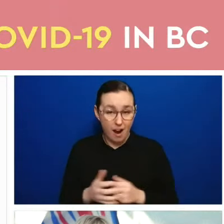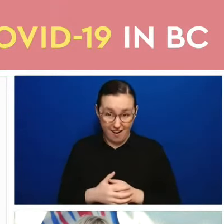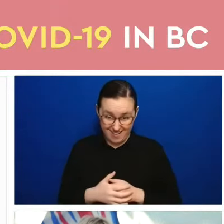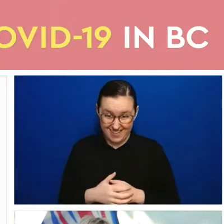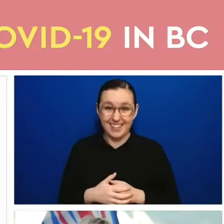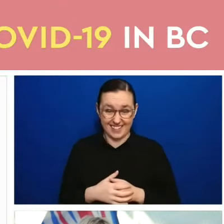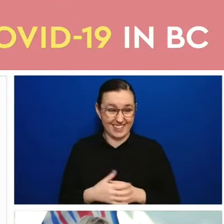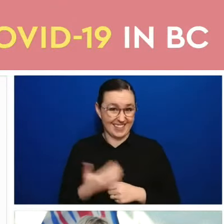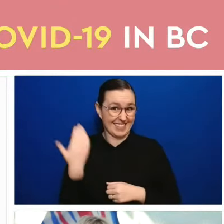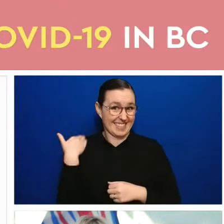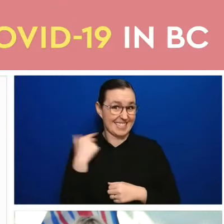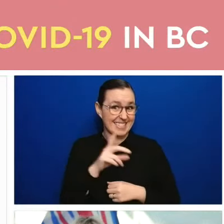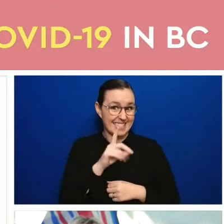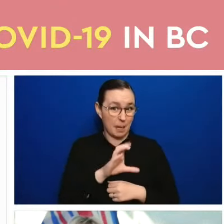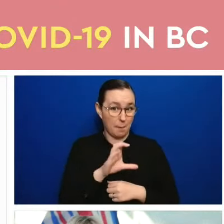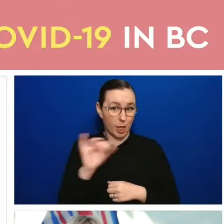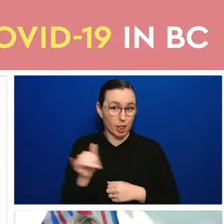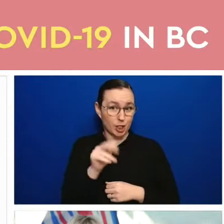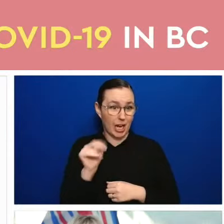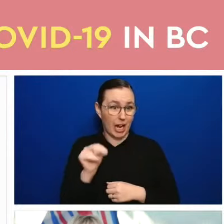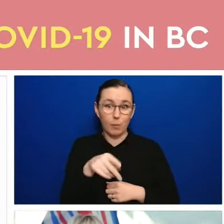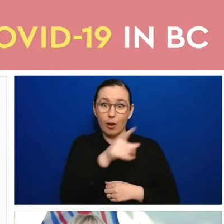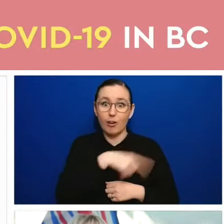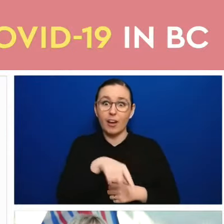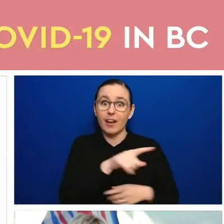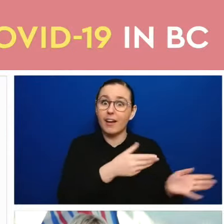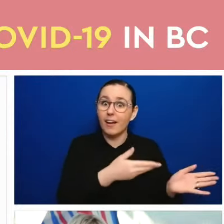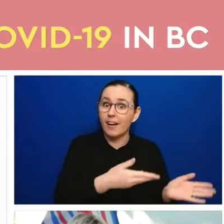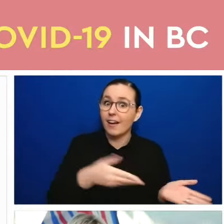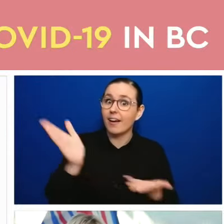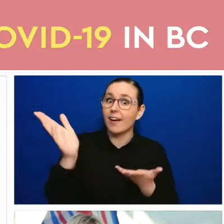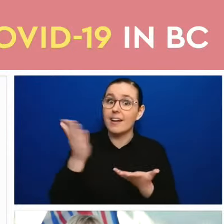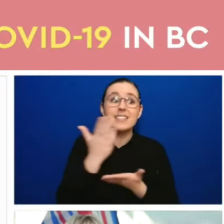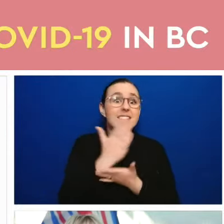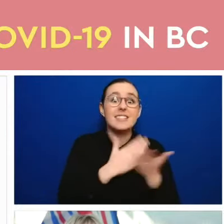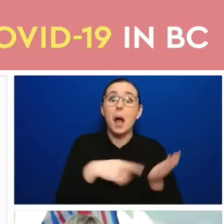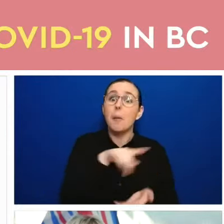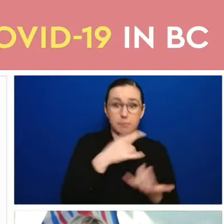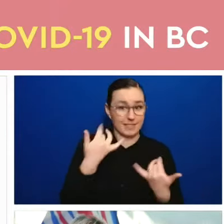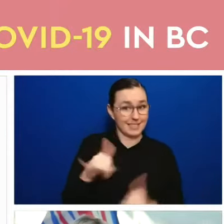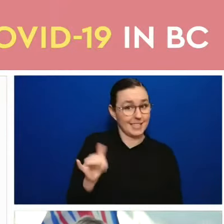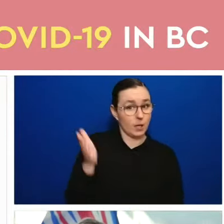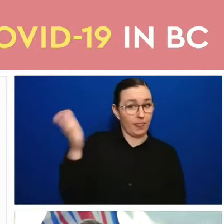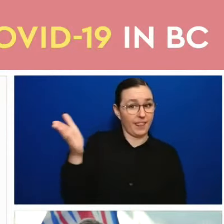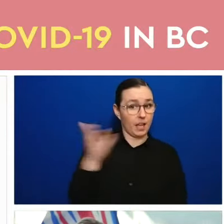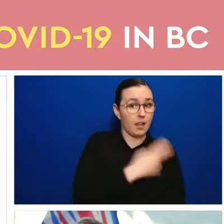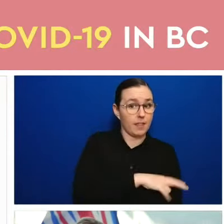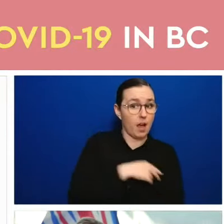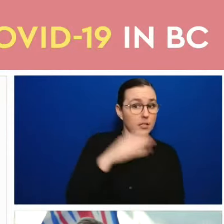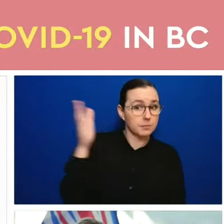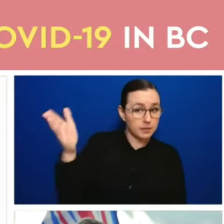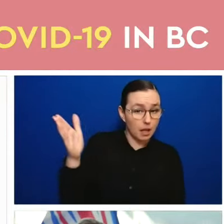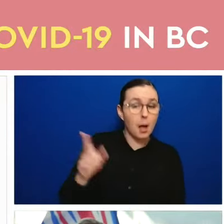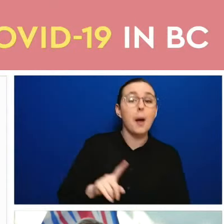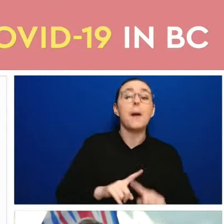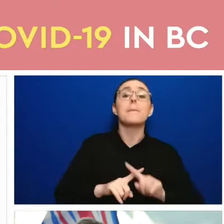So that does mean that people who have been admitted in December and January are still